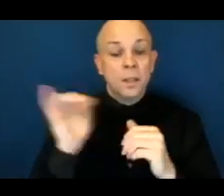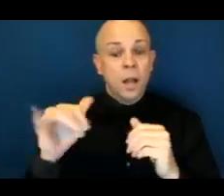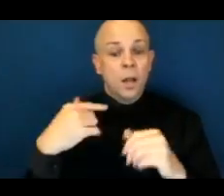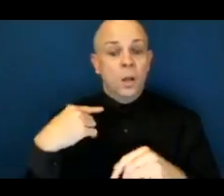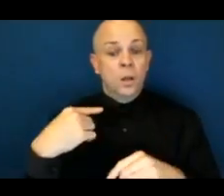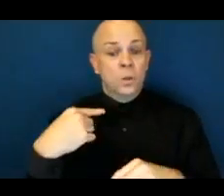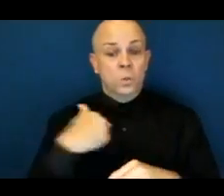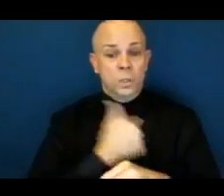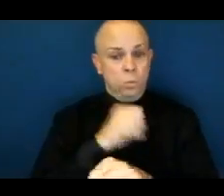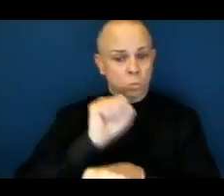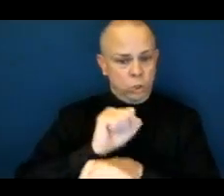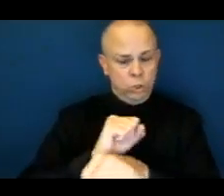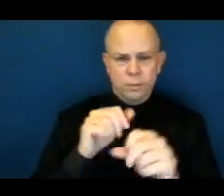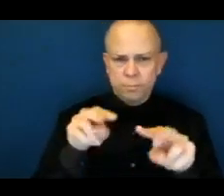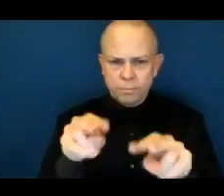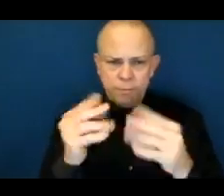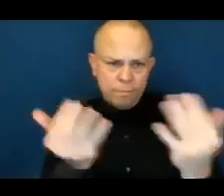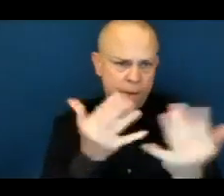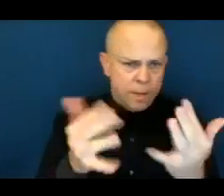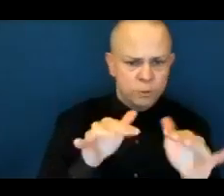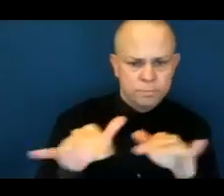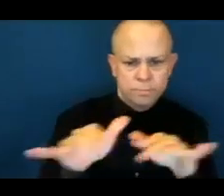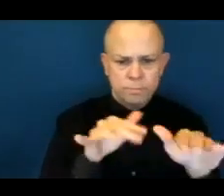were just on the other side of the crest of the Cascade just came off the line on